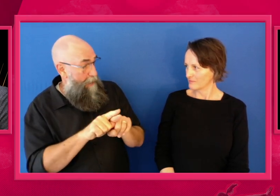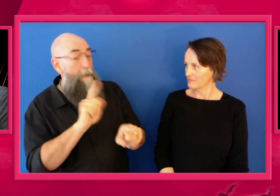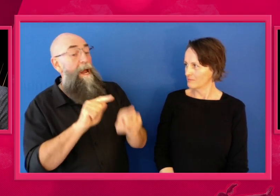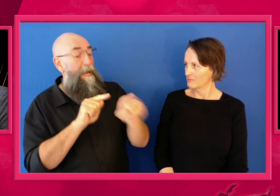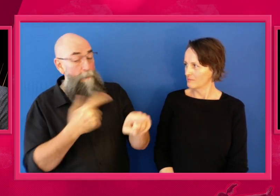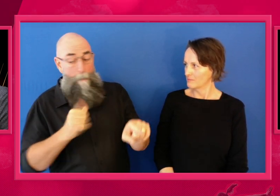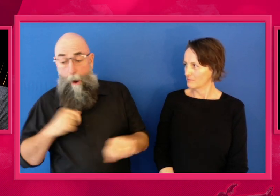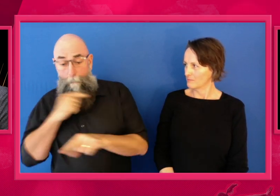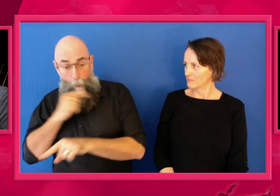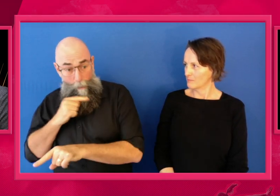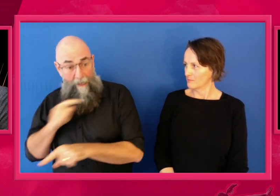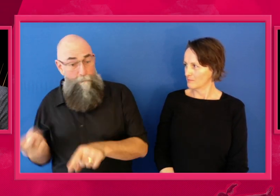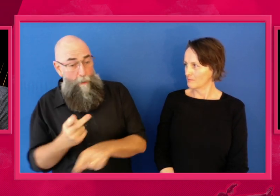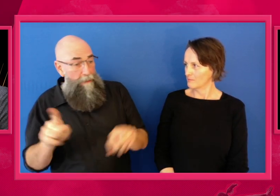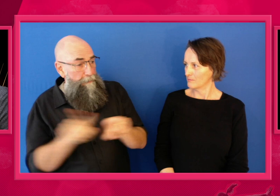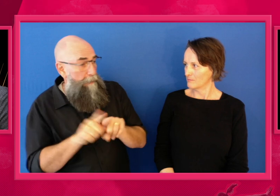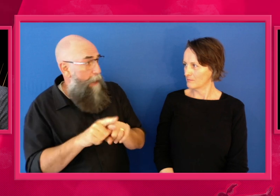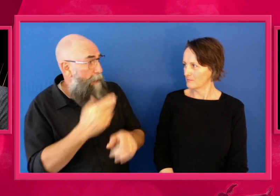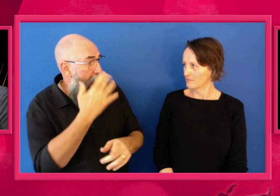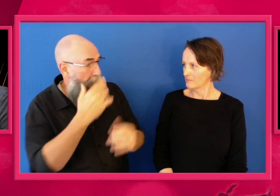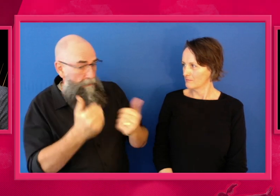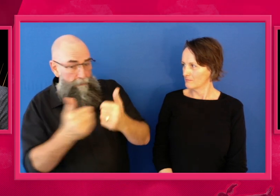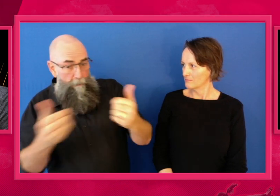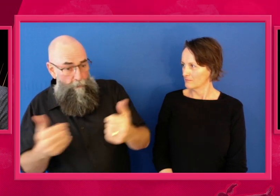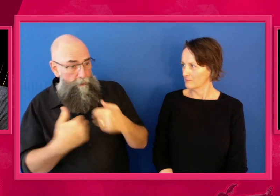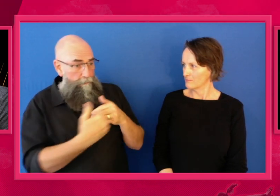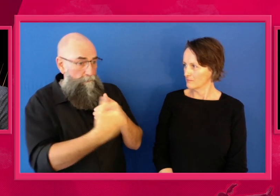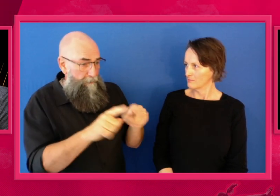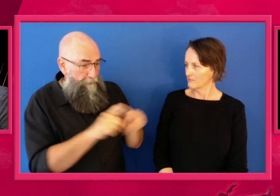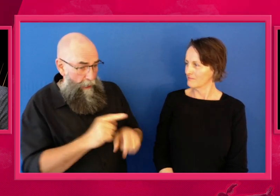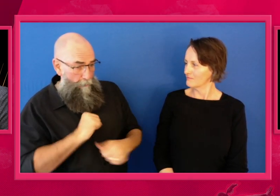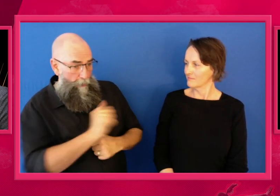Kurt Fearnley: So, you know, like my relationship with Rheed having known him for so long, and